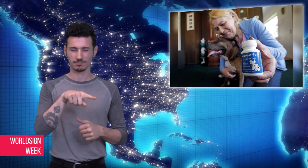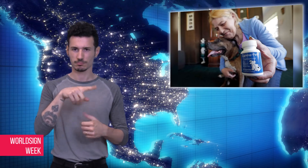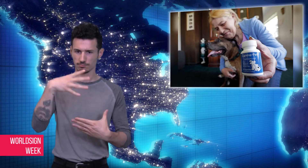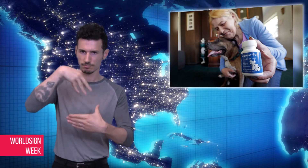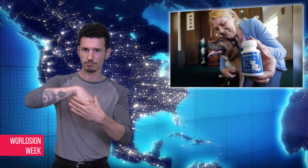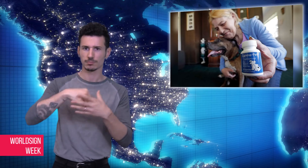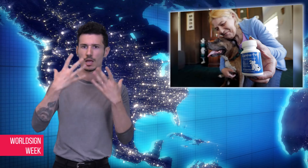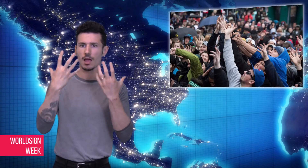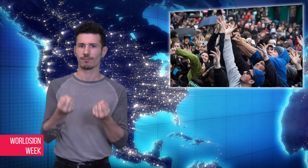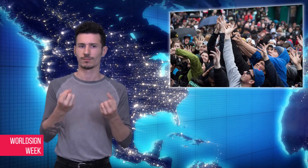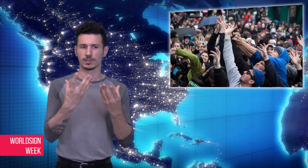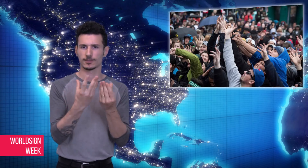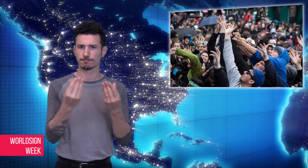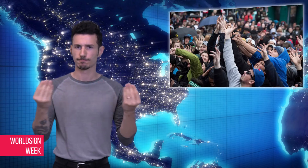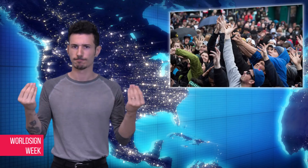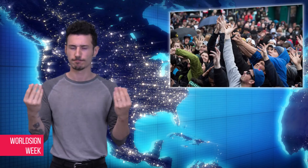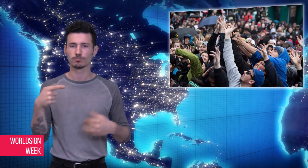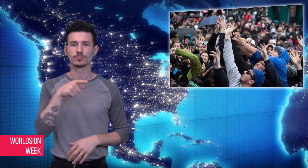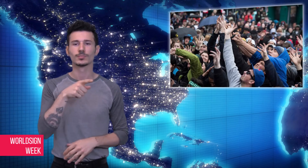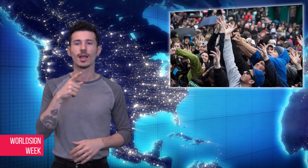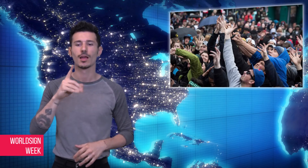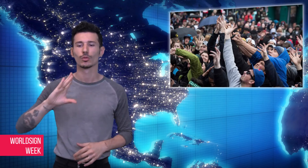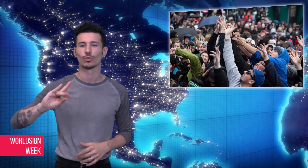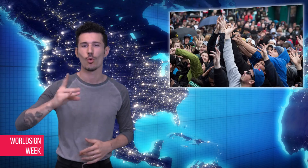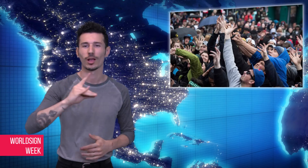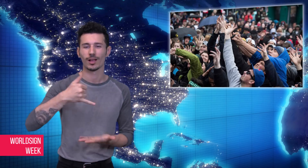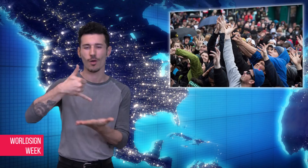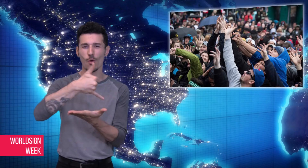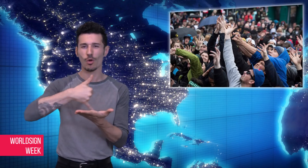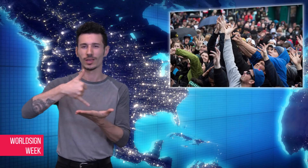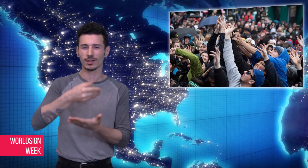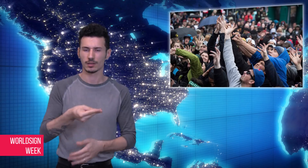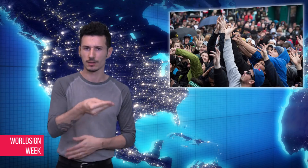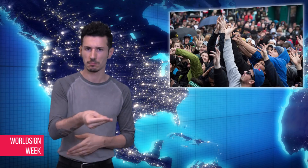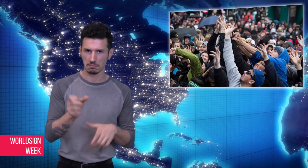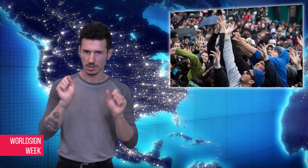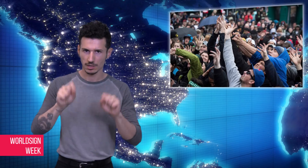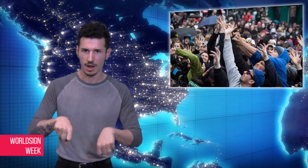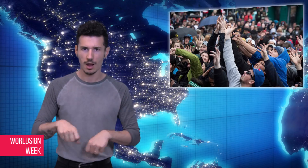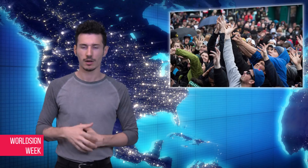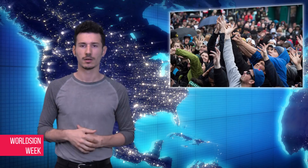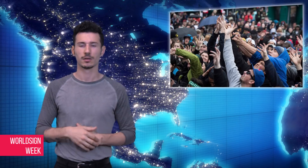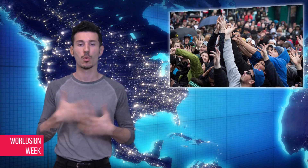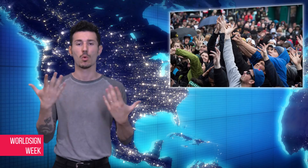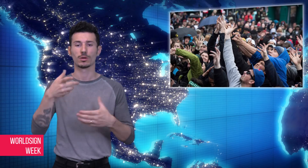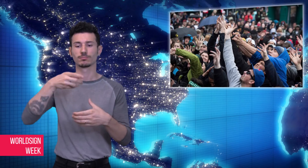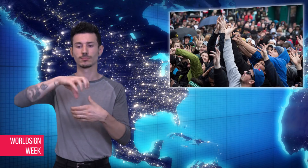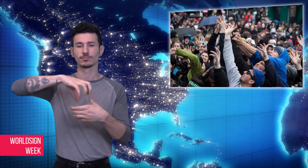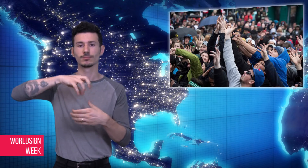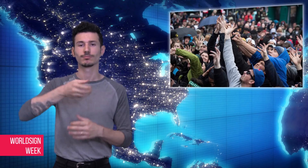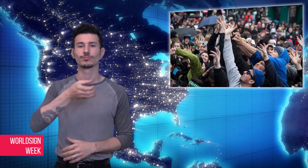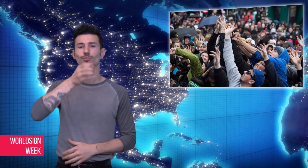are CBD oil for dogs, in health drinks, pill form for medicating,